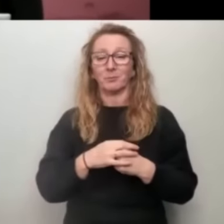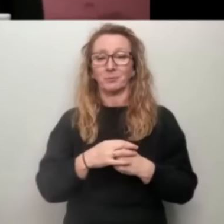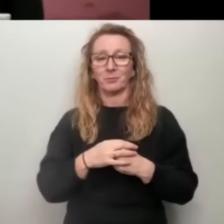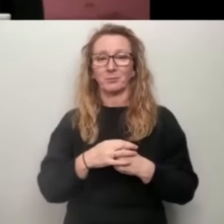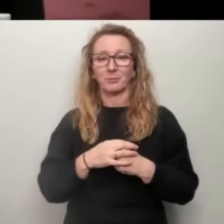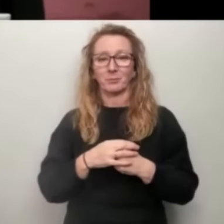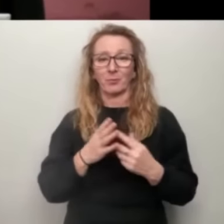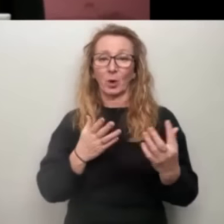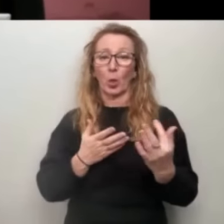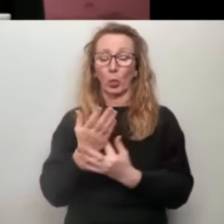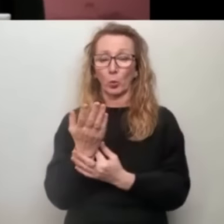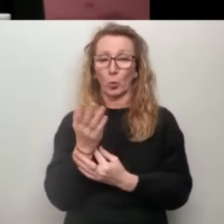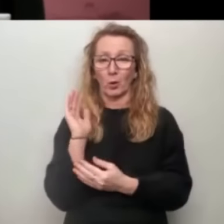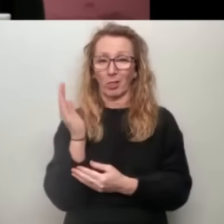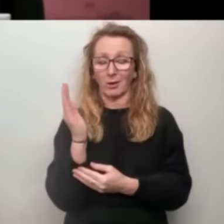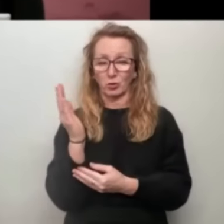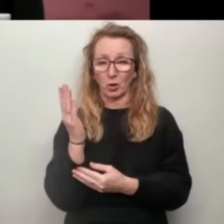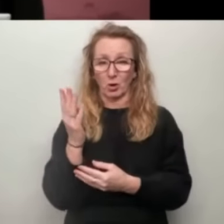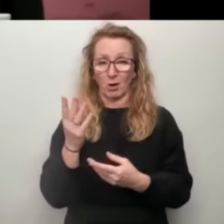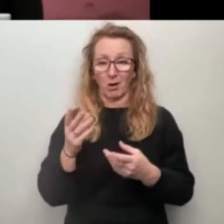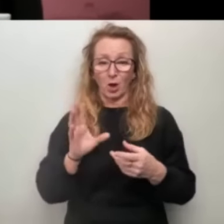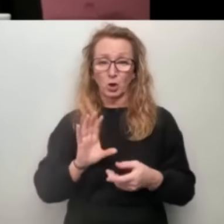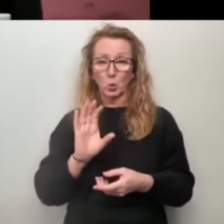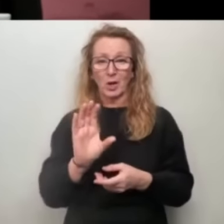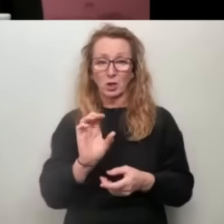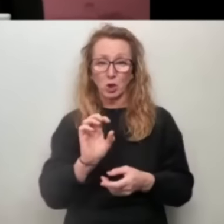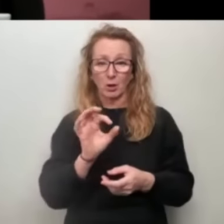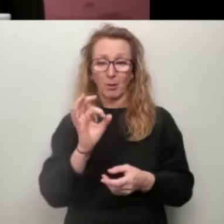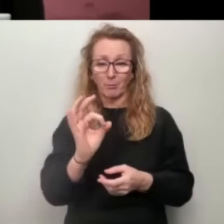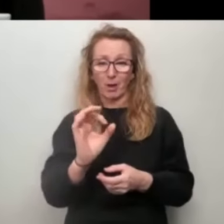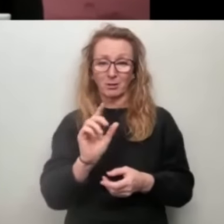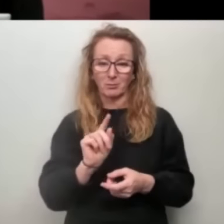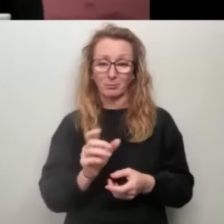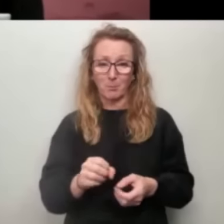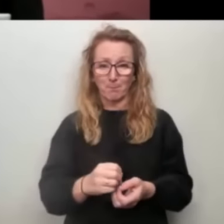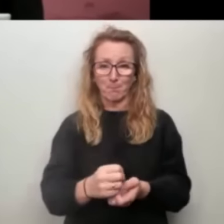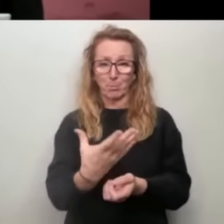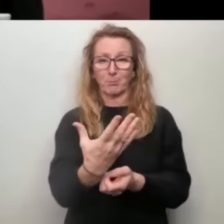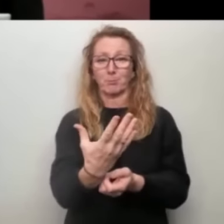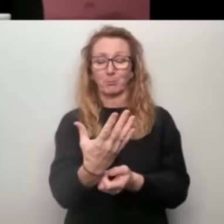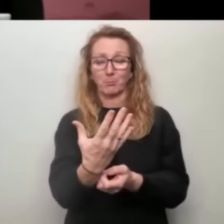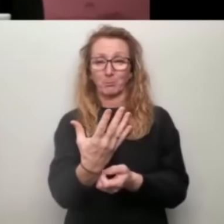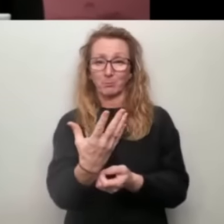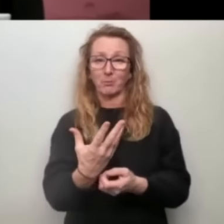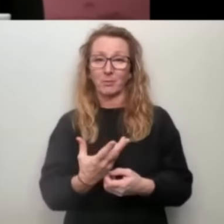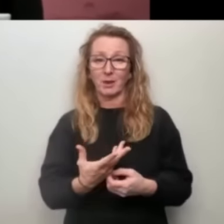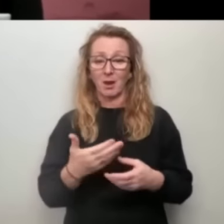a donation button should pop up on your screen. As a member, you already do so much